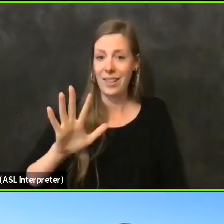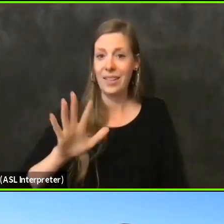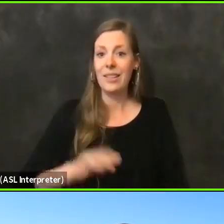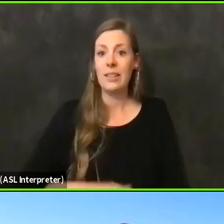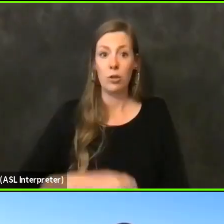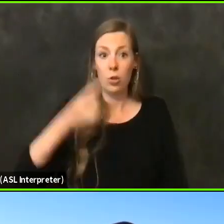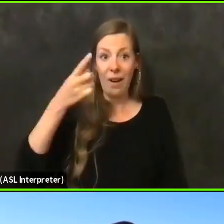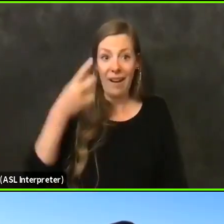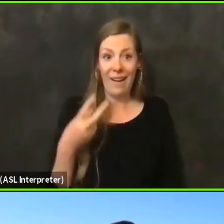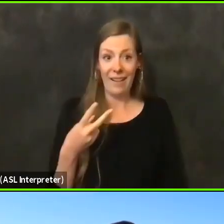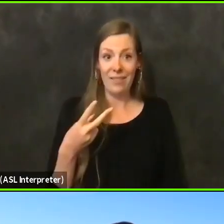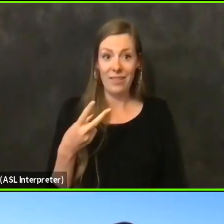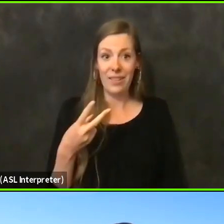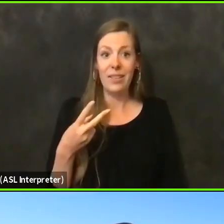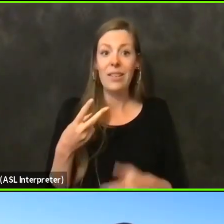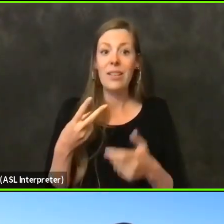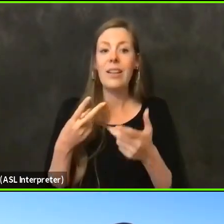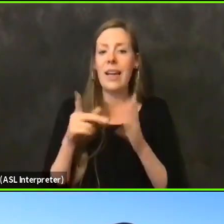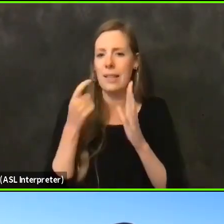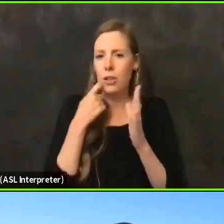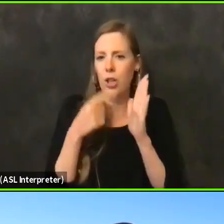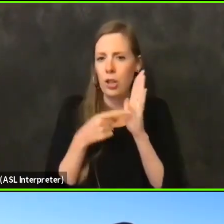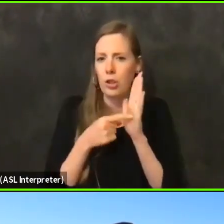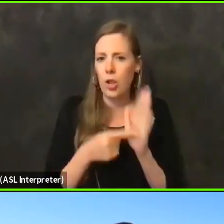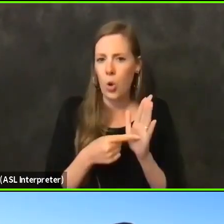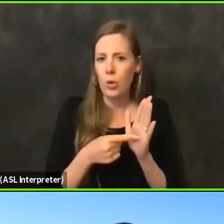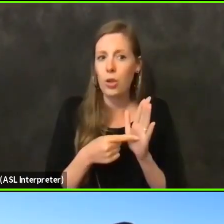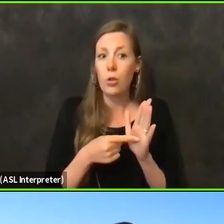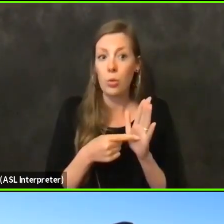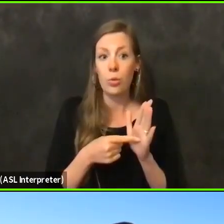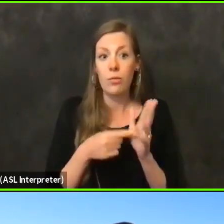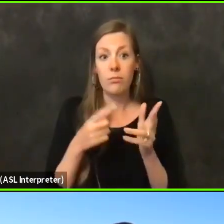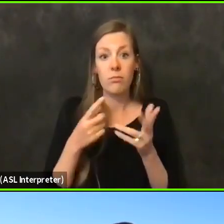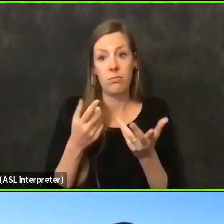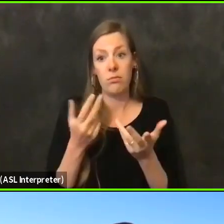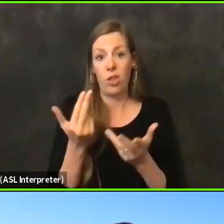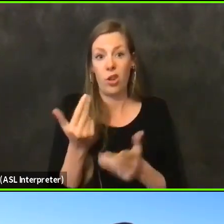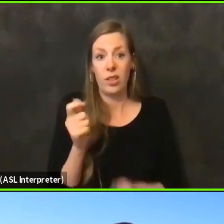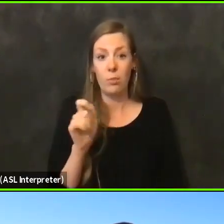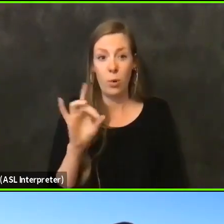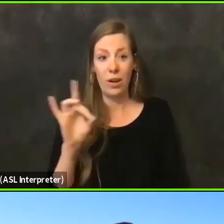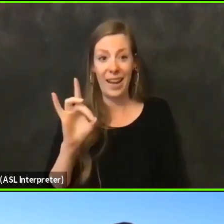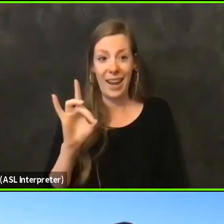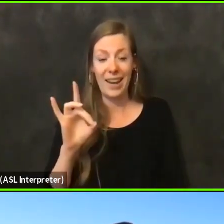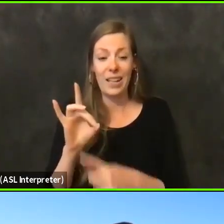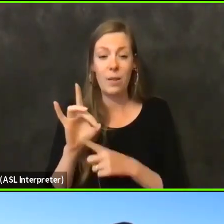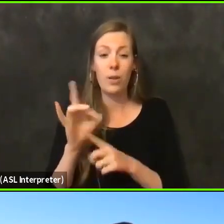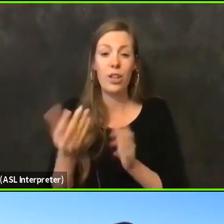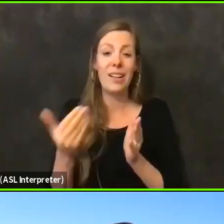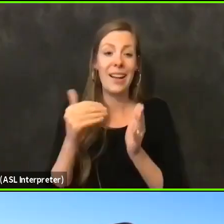And as I just showed you, our case rates 14, it's been like thirteen point eight. We can again get that multiplier point five.